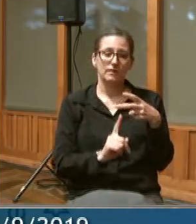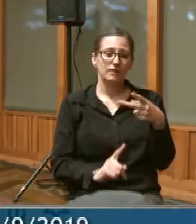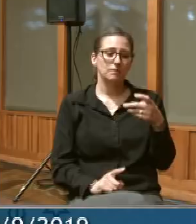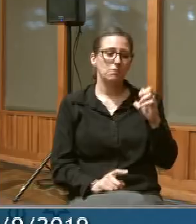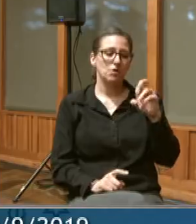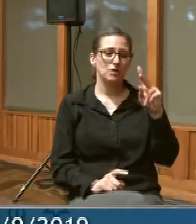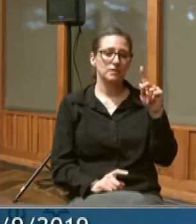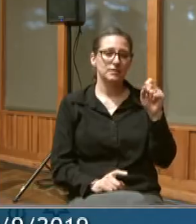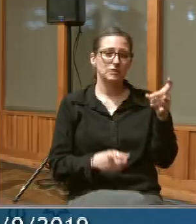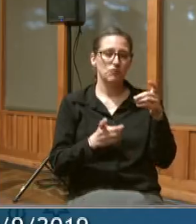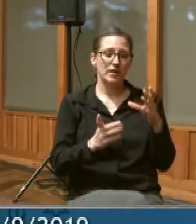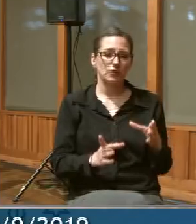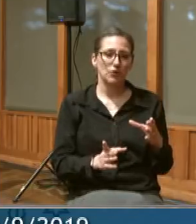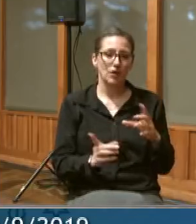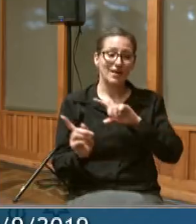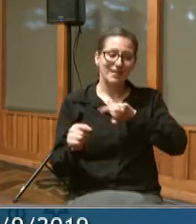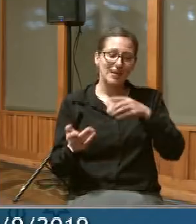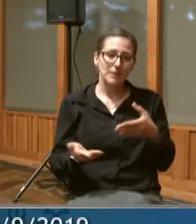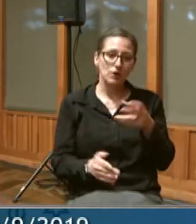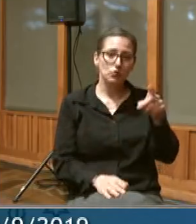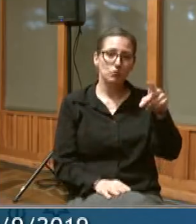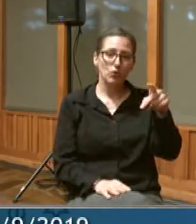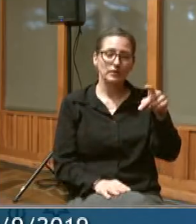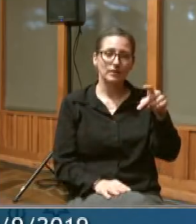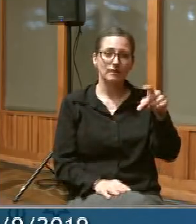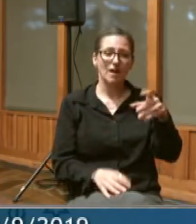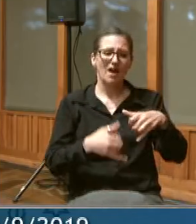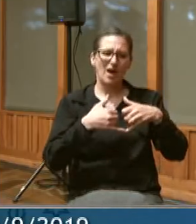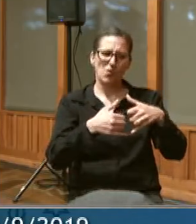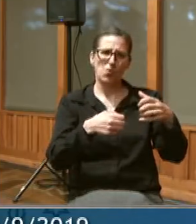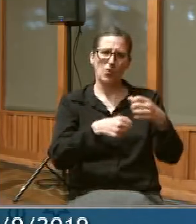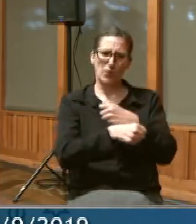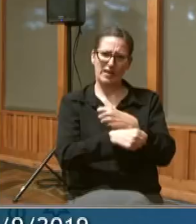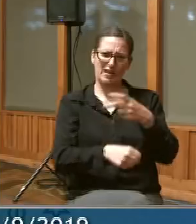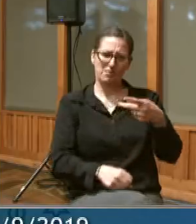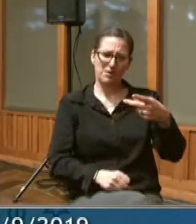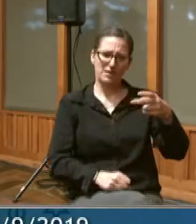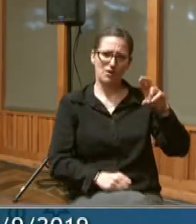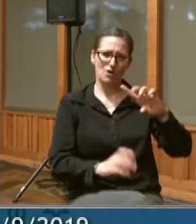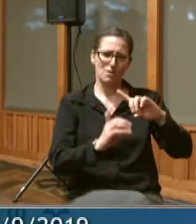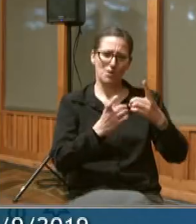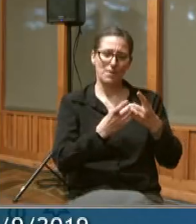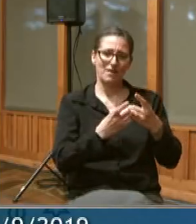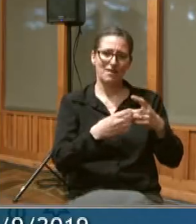ARE IMPLEMENTED. OUR NEWLY RECRUITED PARKS